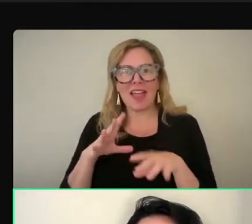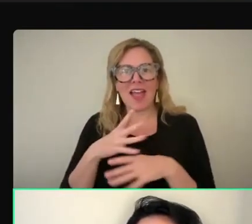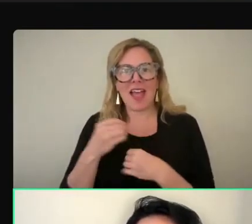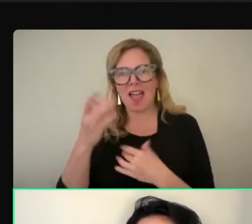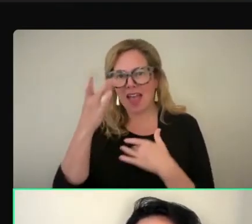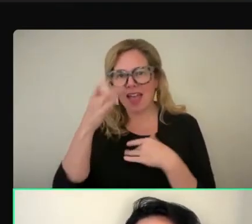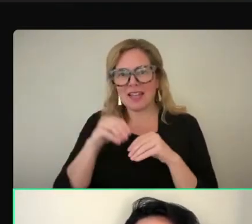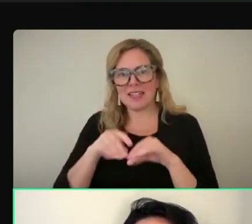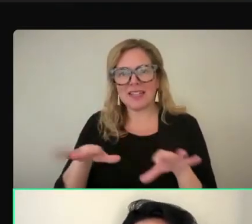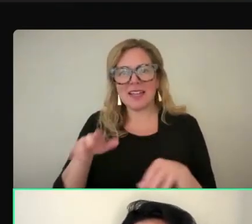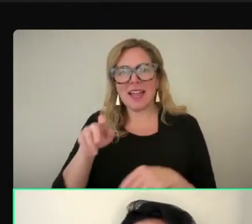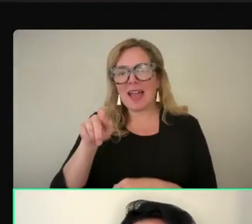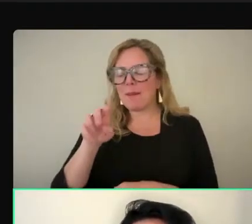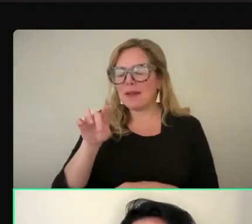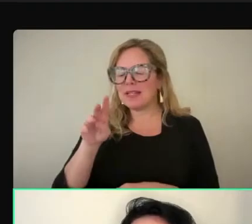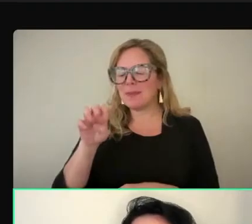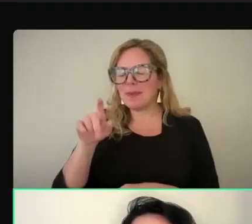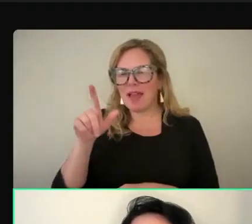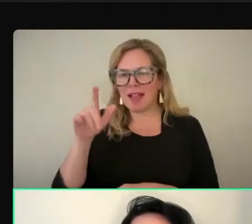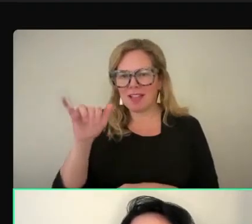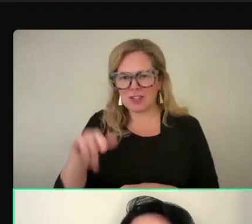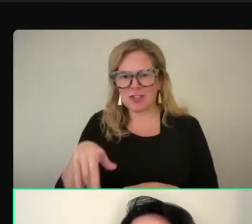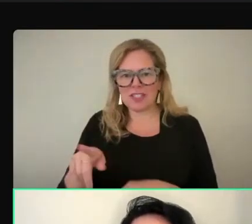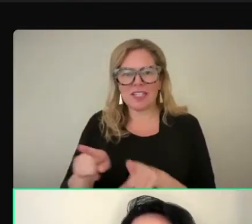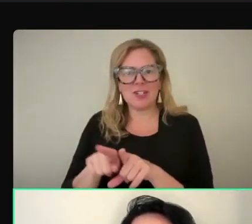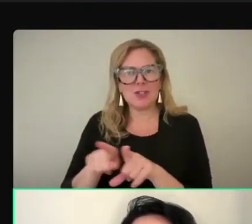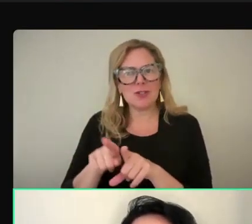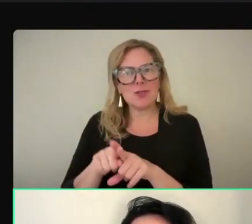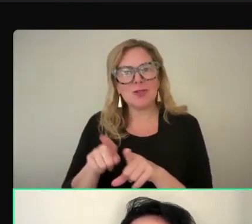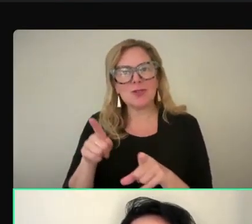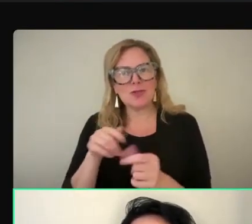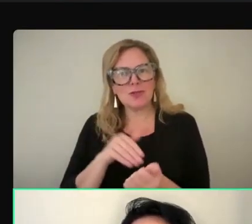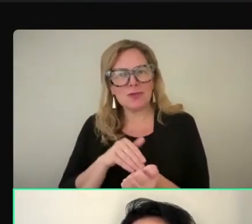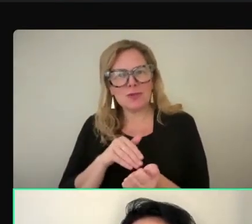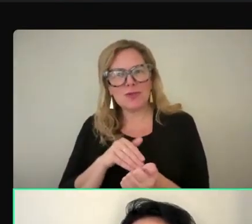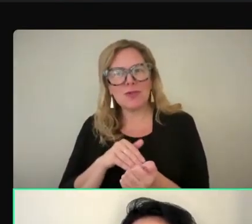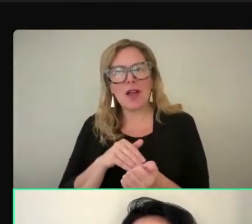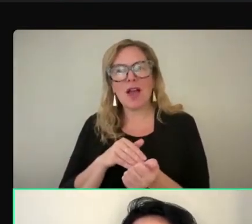and the Lucile Packard Children's Hospital. And she's really a globally recognized expert